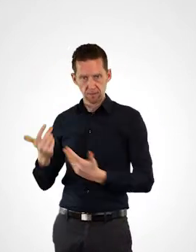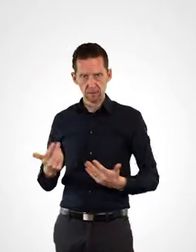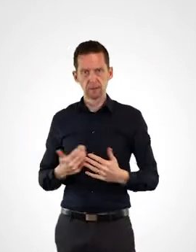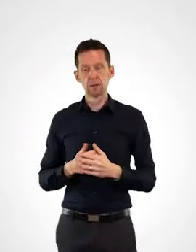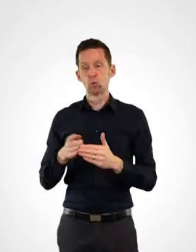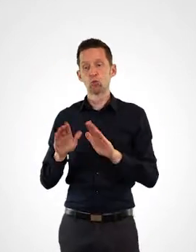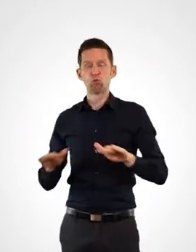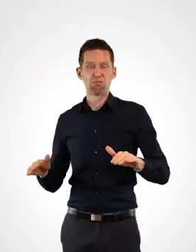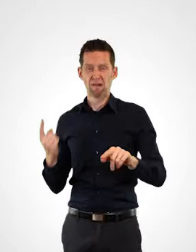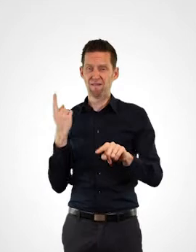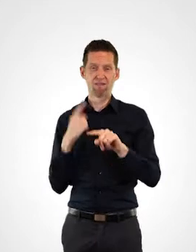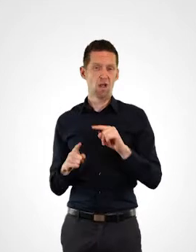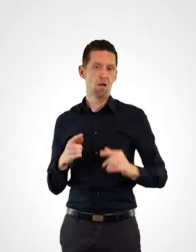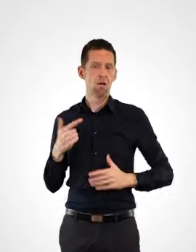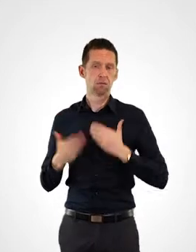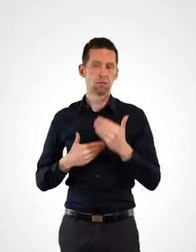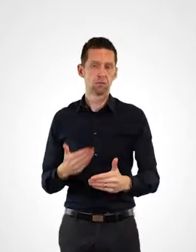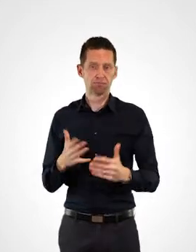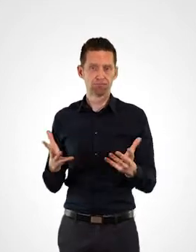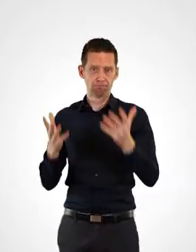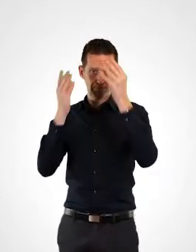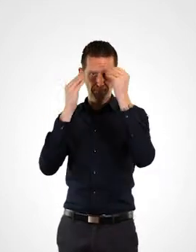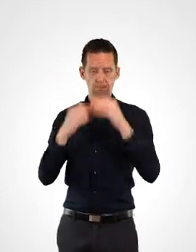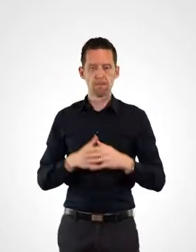and they do this very rapidly and very quickly,